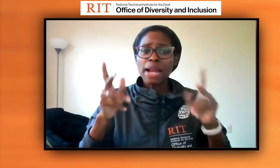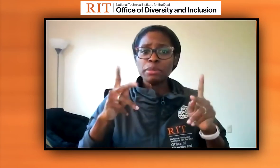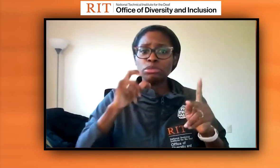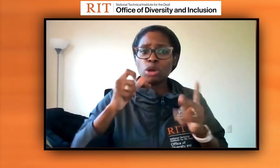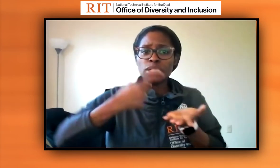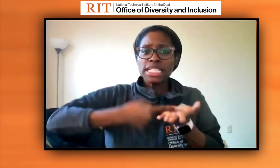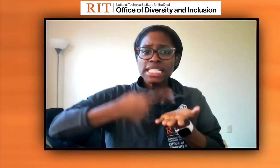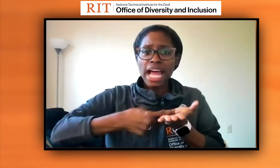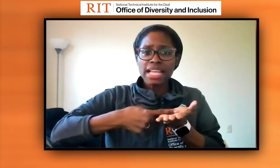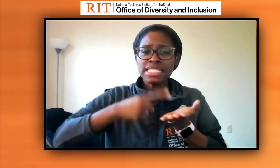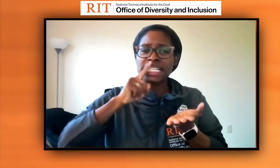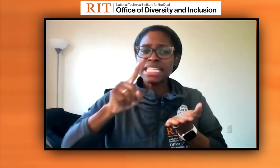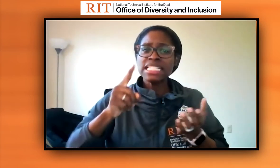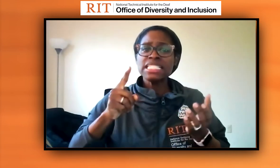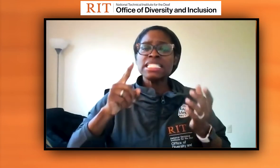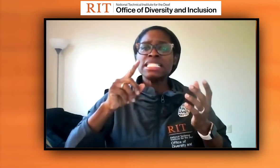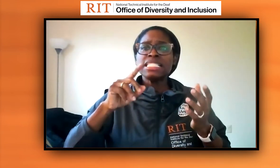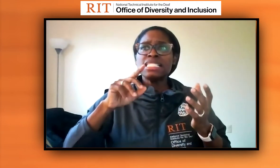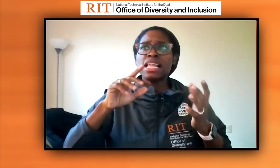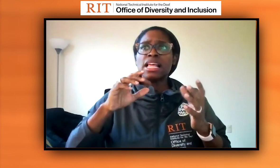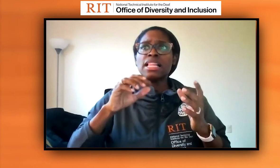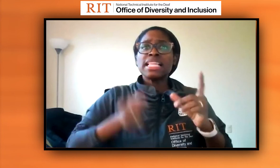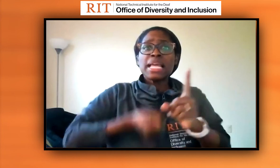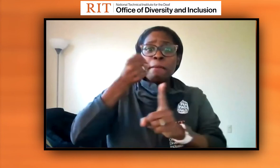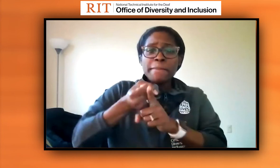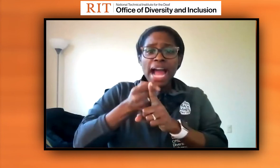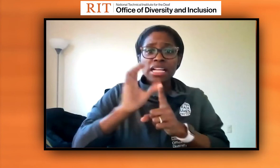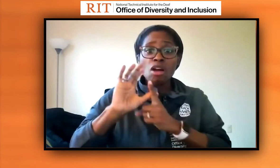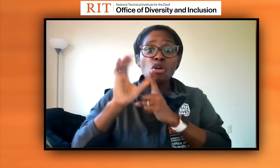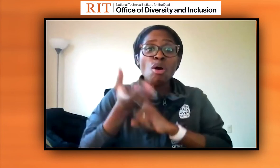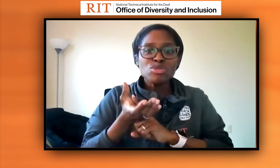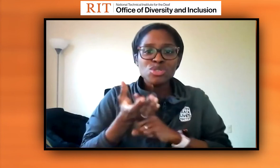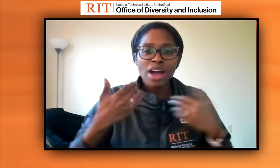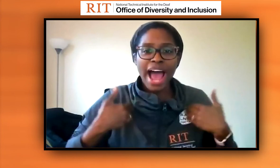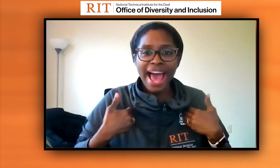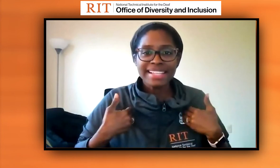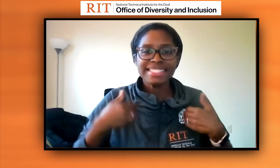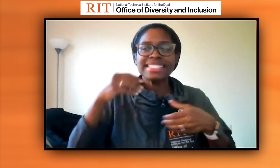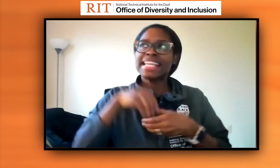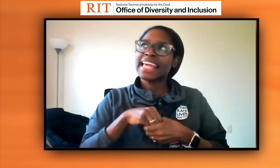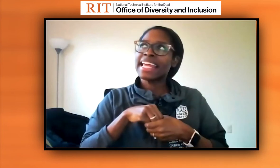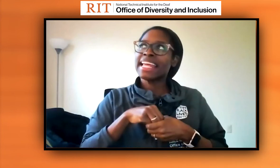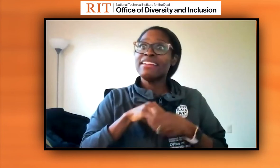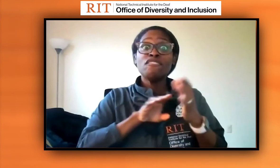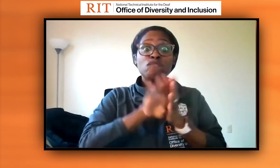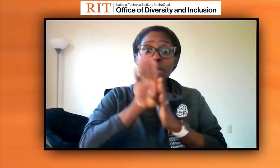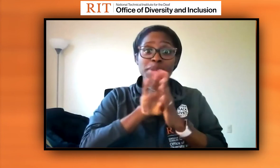Often, one thing that we don't talk about is the cultural impact students experience